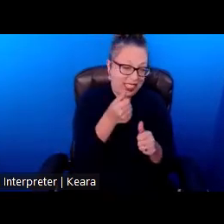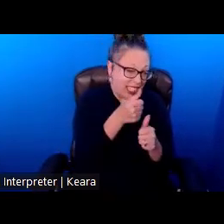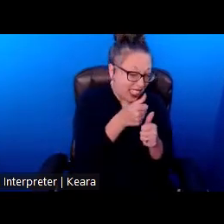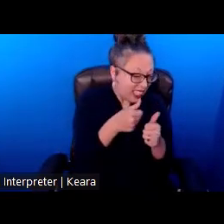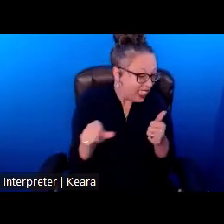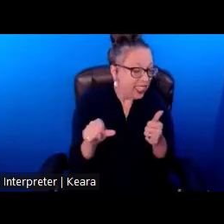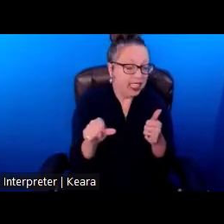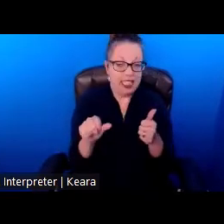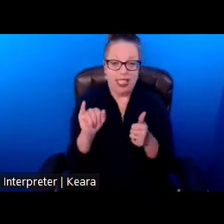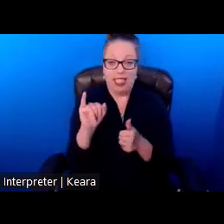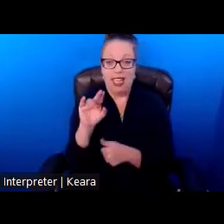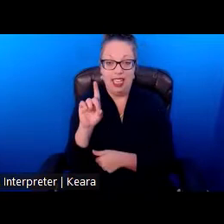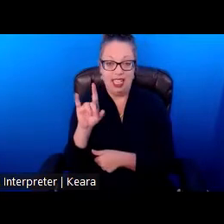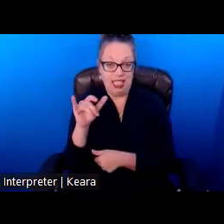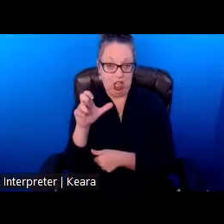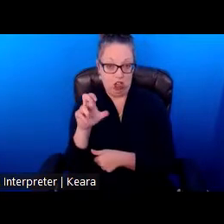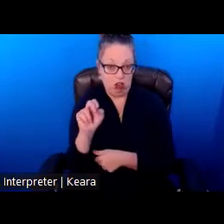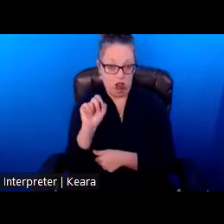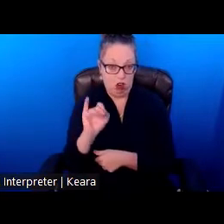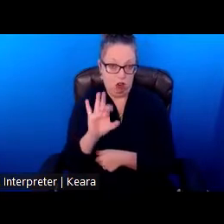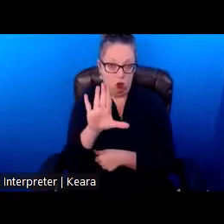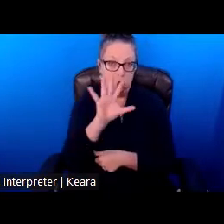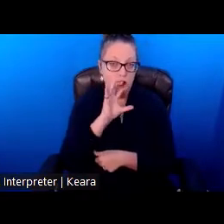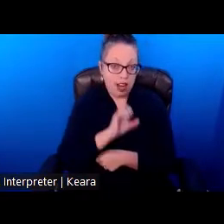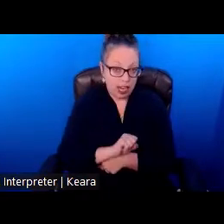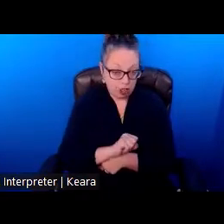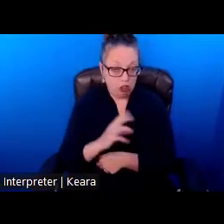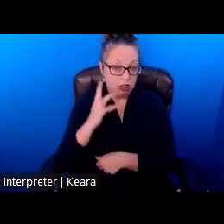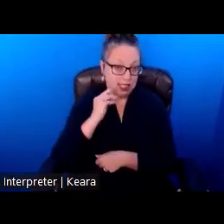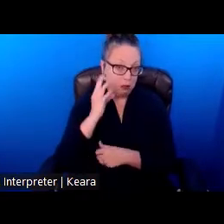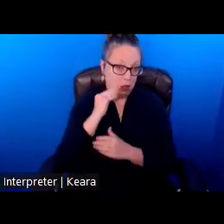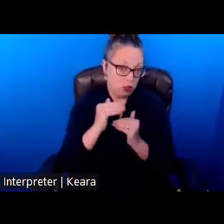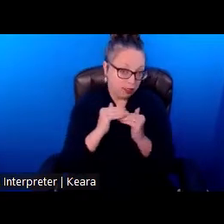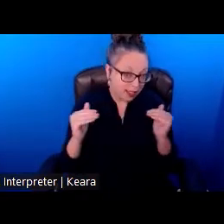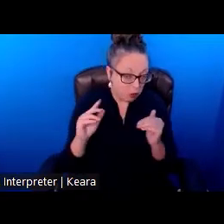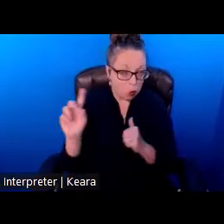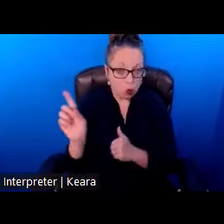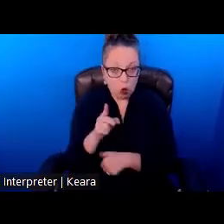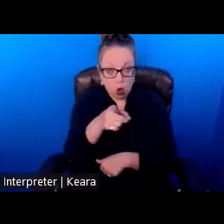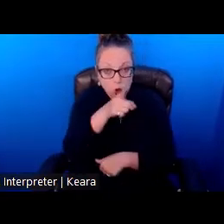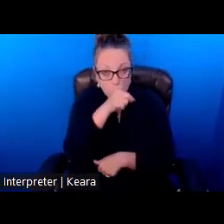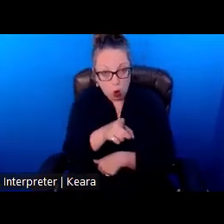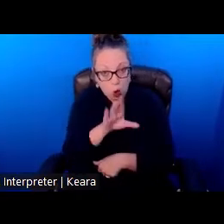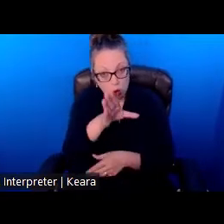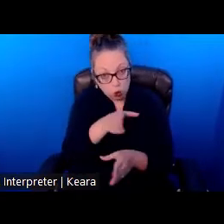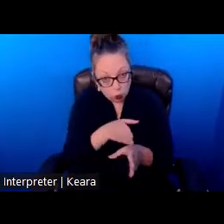applicant’s age, experience level, or where the applicant is in their career (e.g. “I